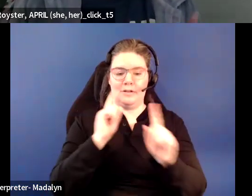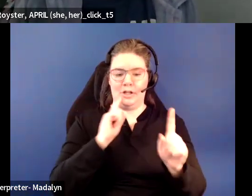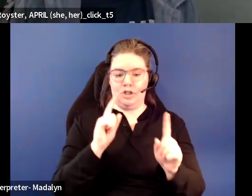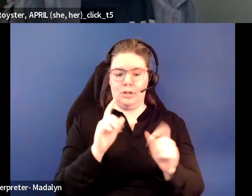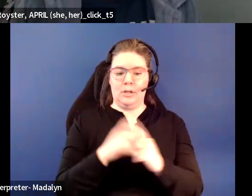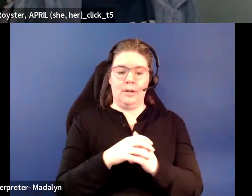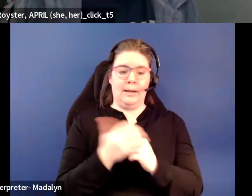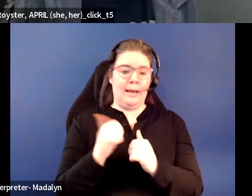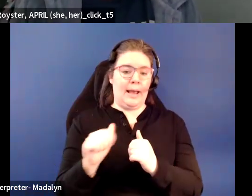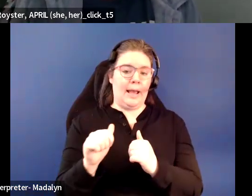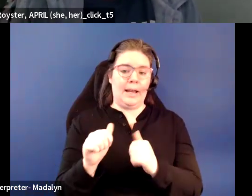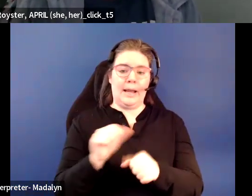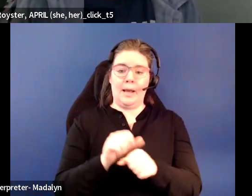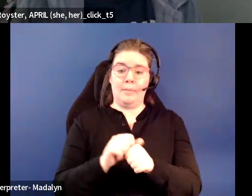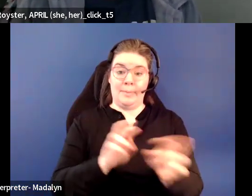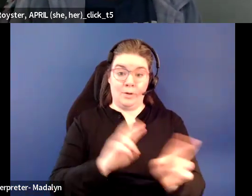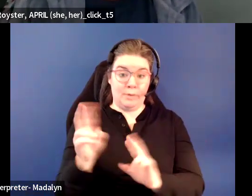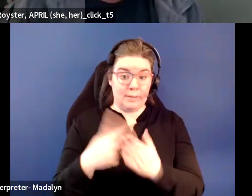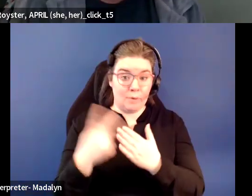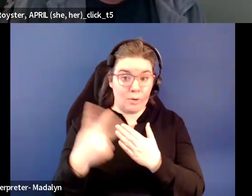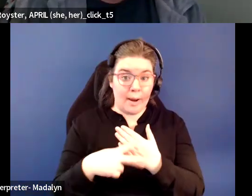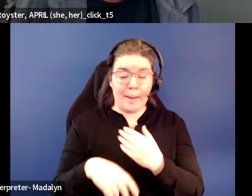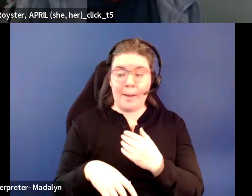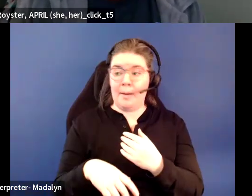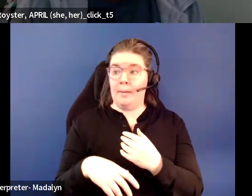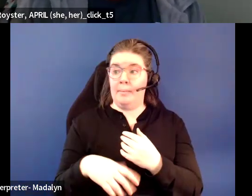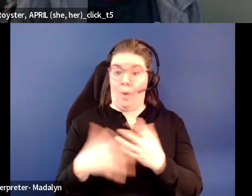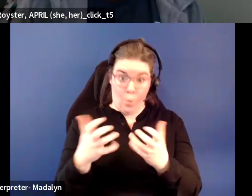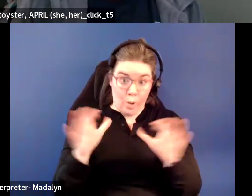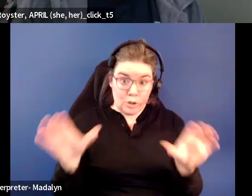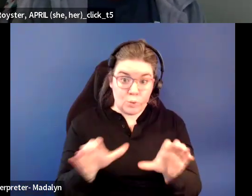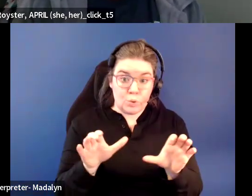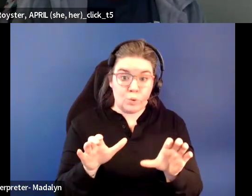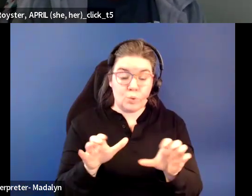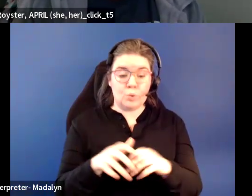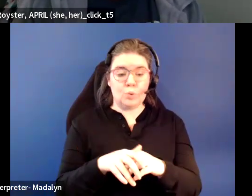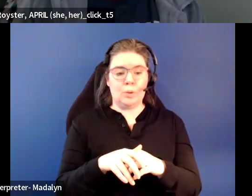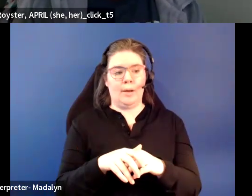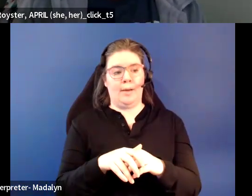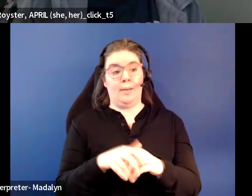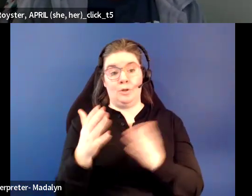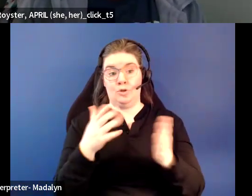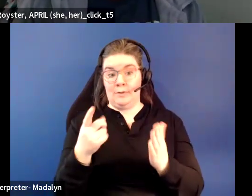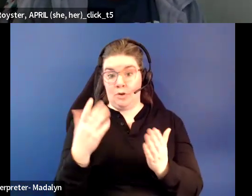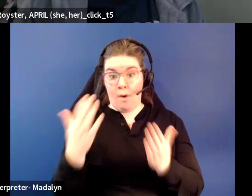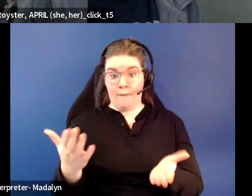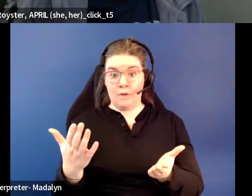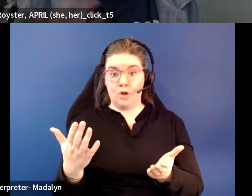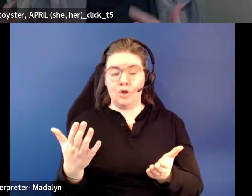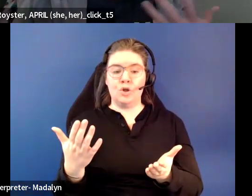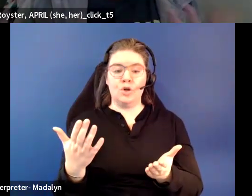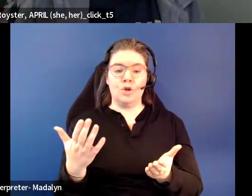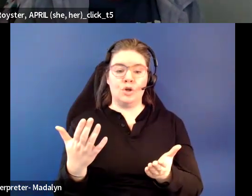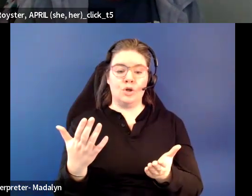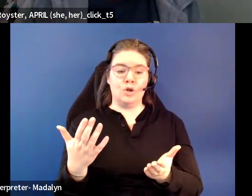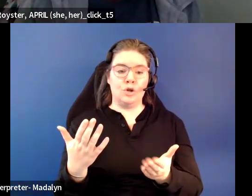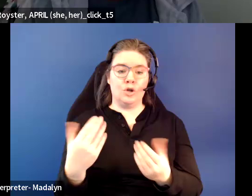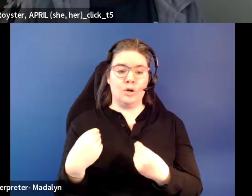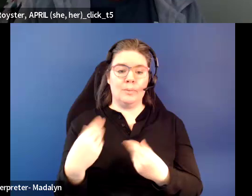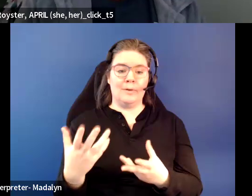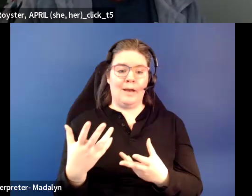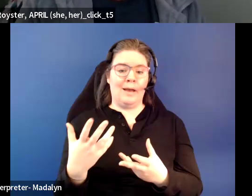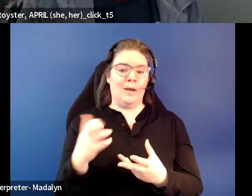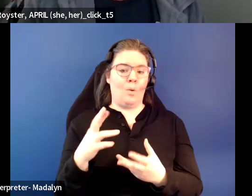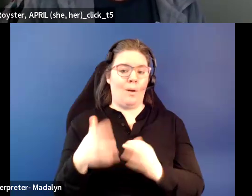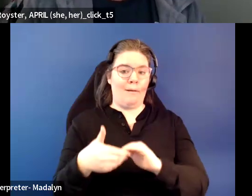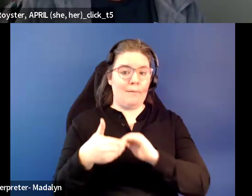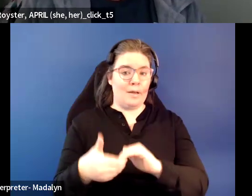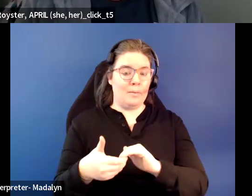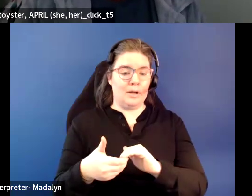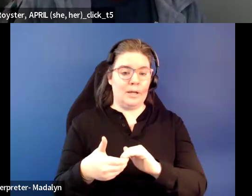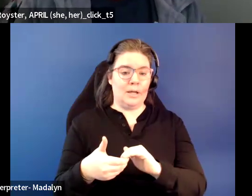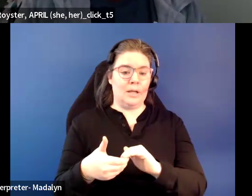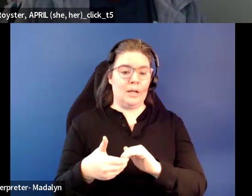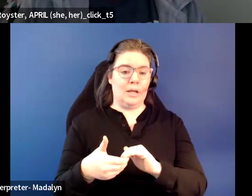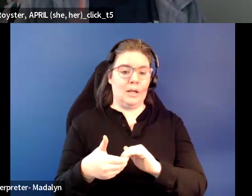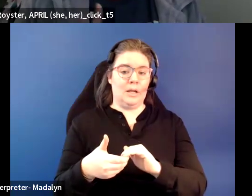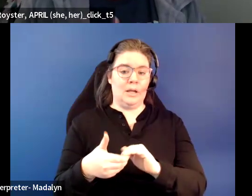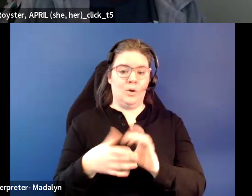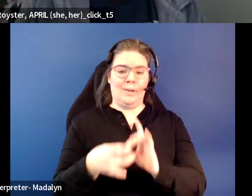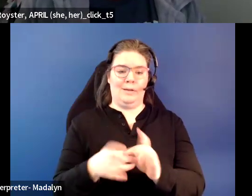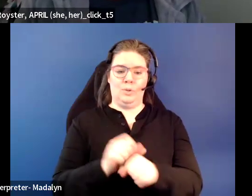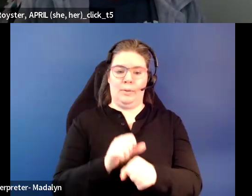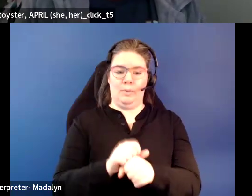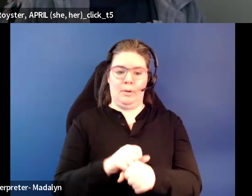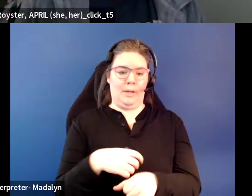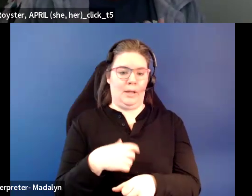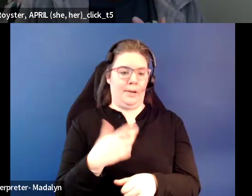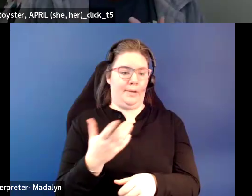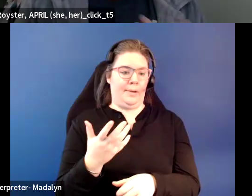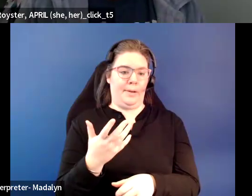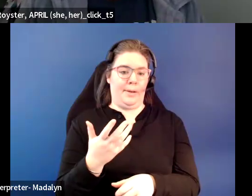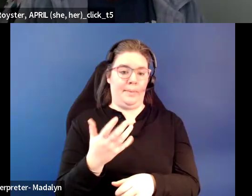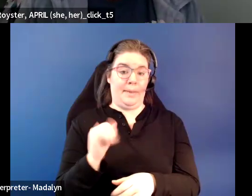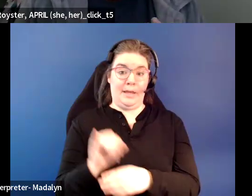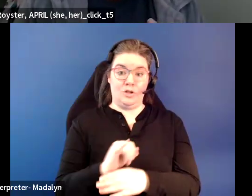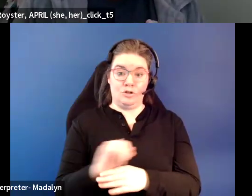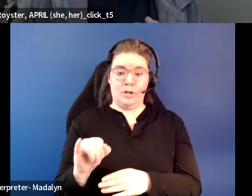Sierra Royster, APRIL (she, her): readiness programs that sales are doing or want to do any services that you're offering and providing or collaborating with in your community on employment, whether that's internships, apprenticeships.